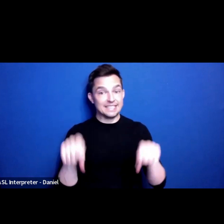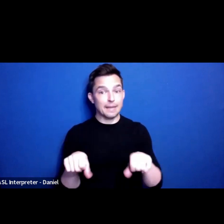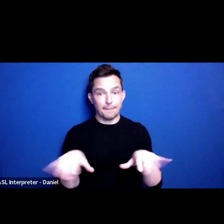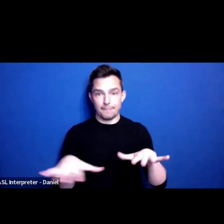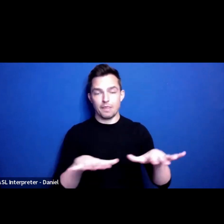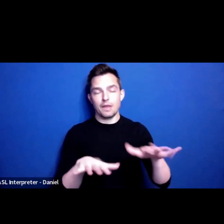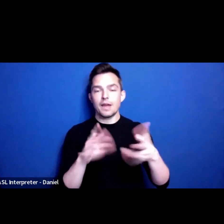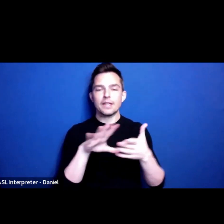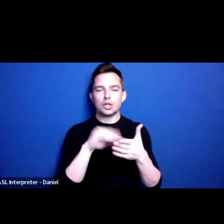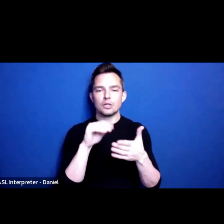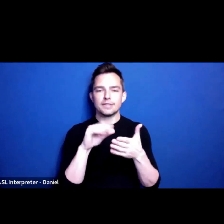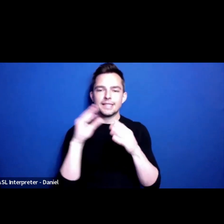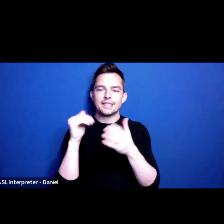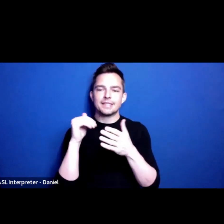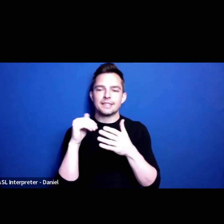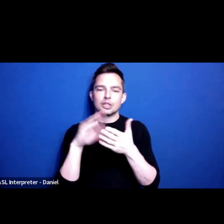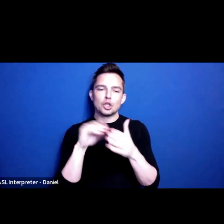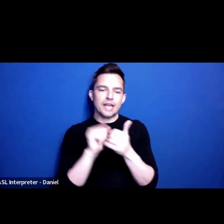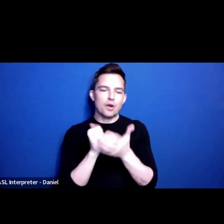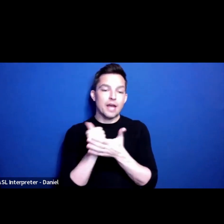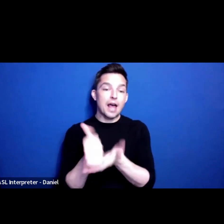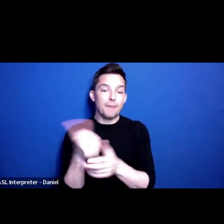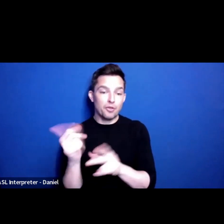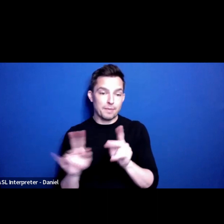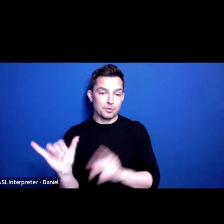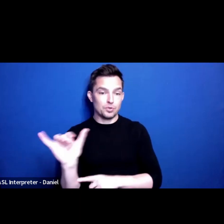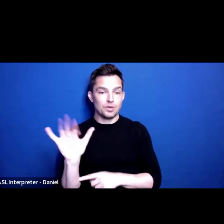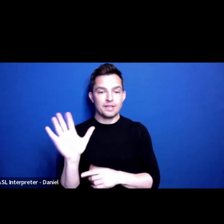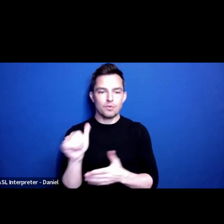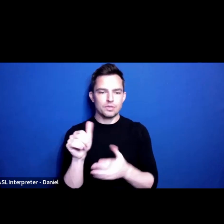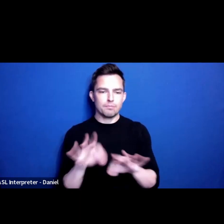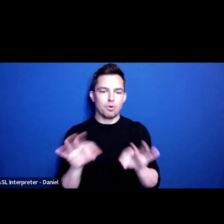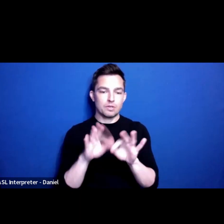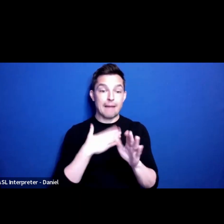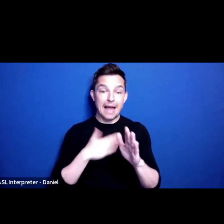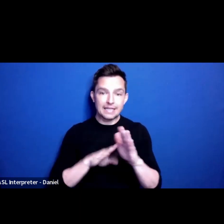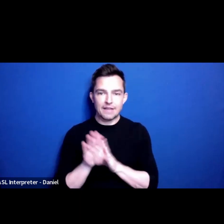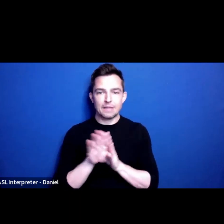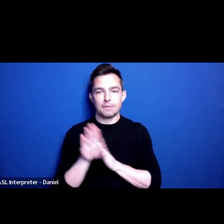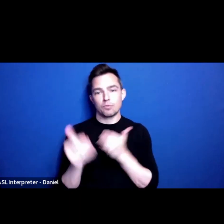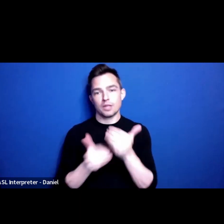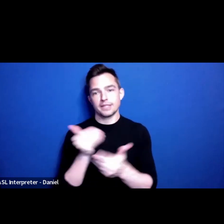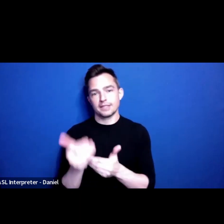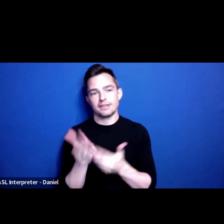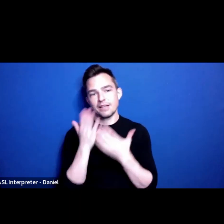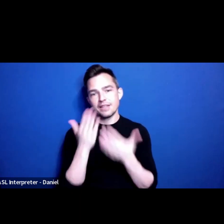others was kind of it was important in my development and process. So I want to thank you. That's, that's about all I have